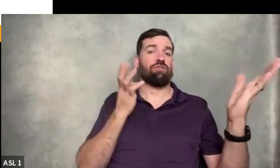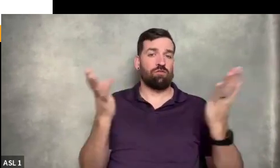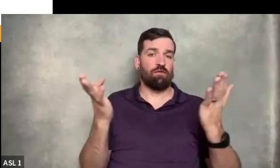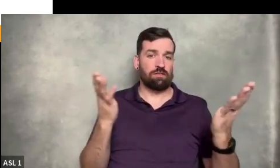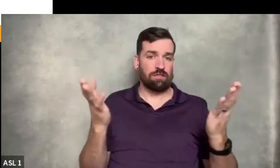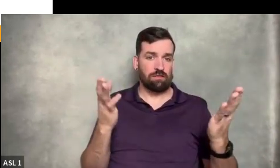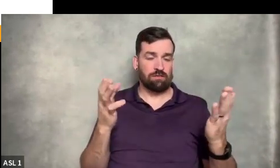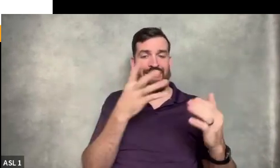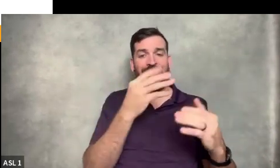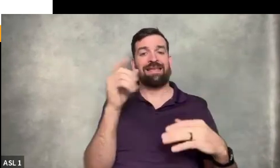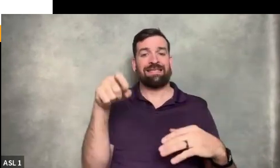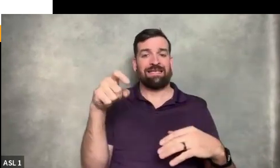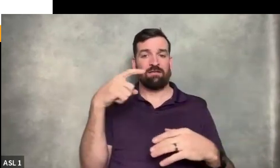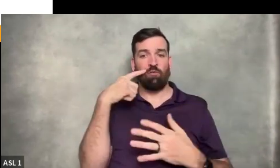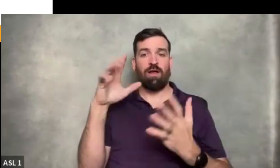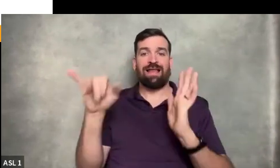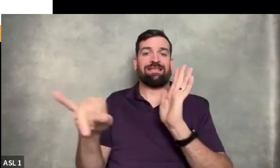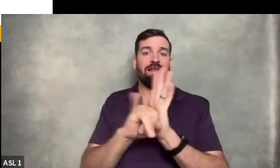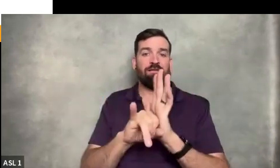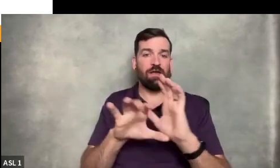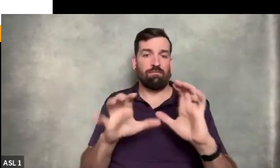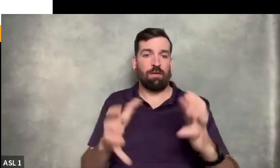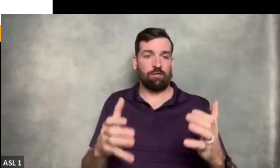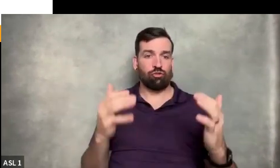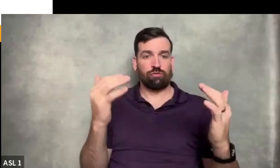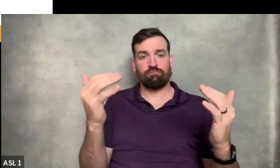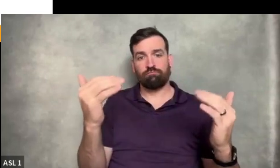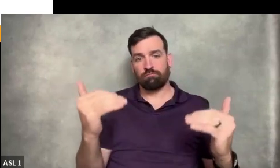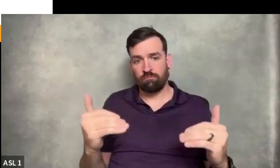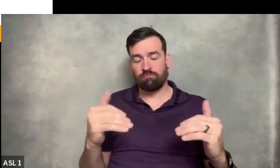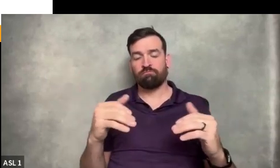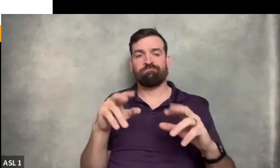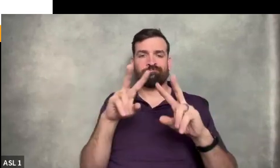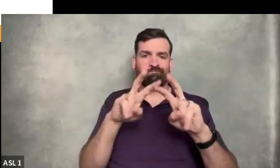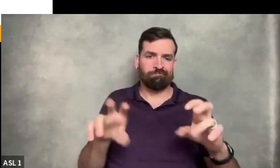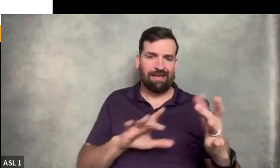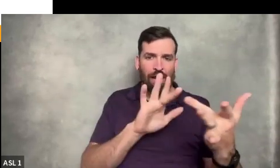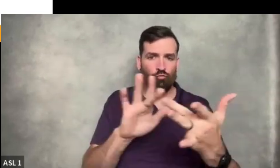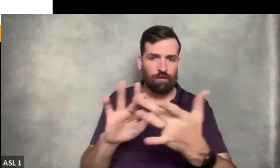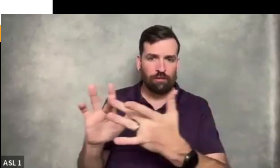identified populations; conducting outreach to identify populations; and targeting services to